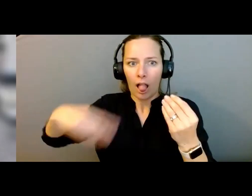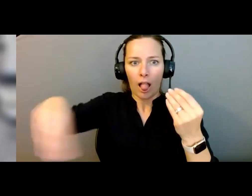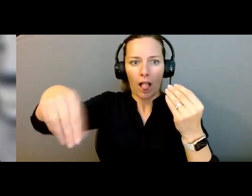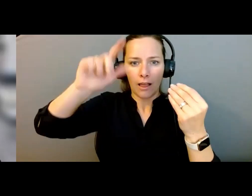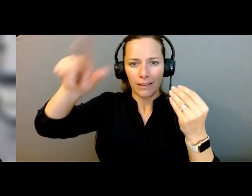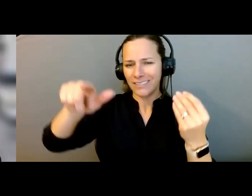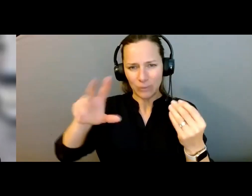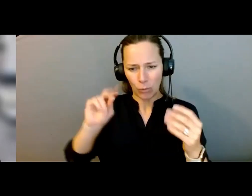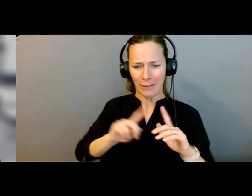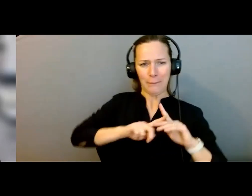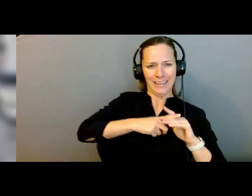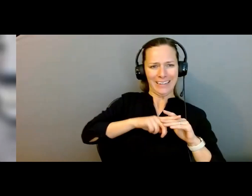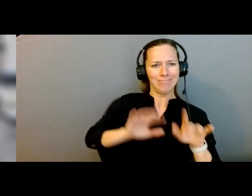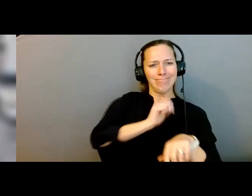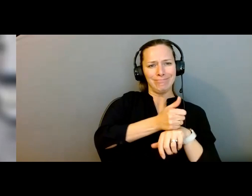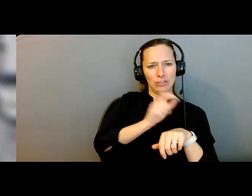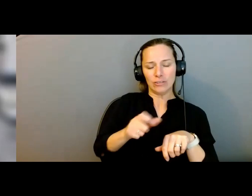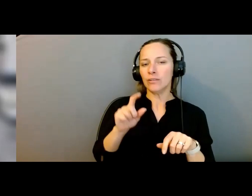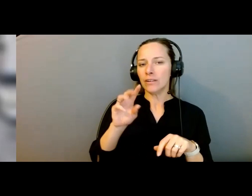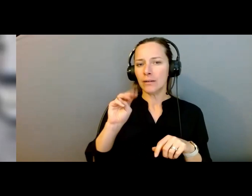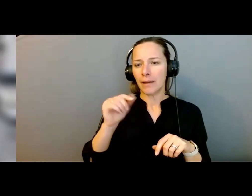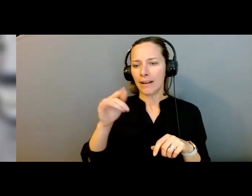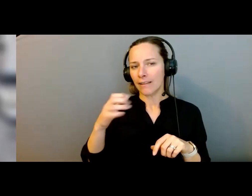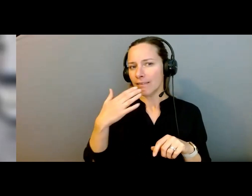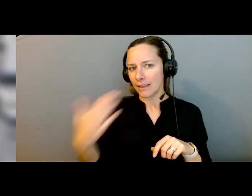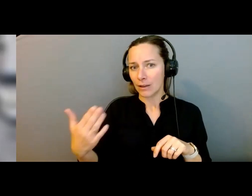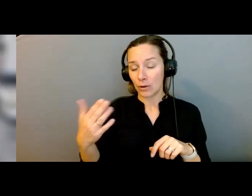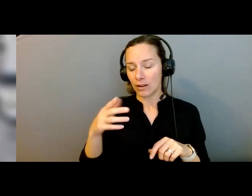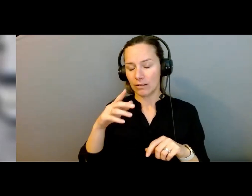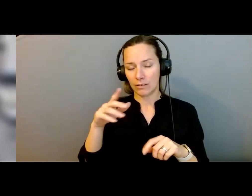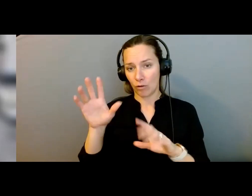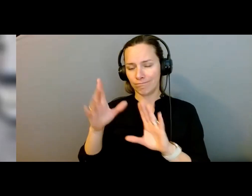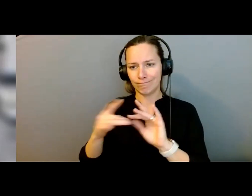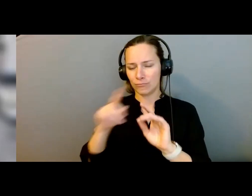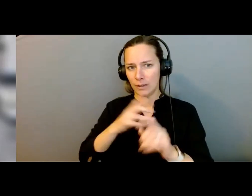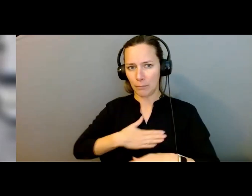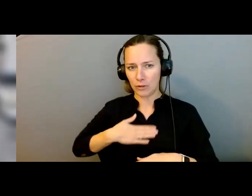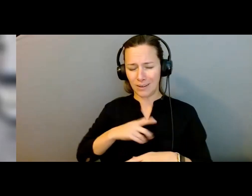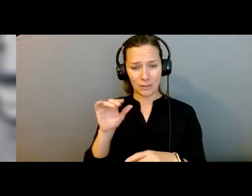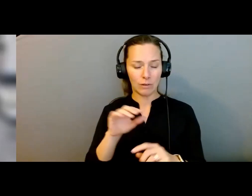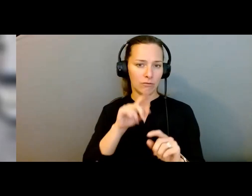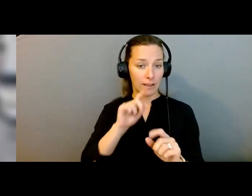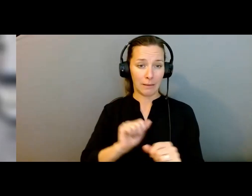So, thank you. I really appreciate, and I think the pandemic, as horrible as it was